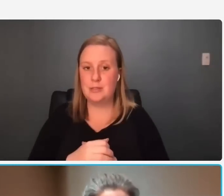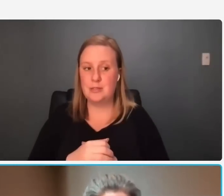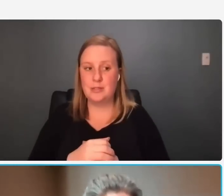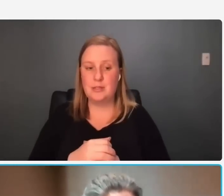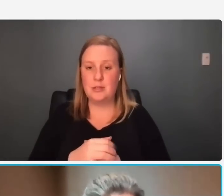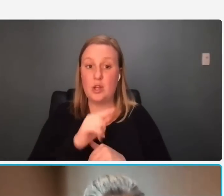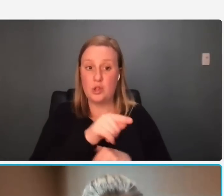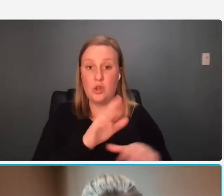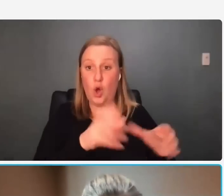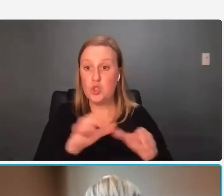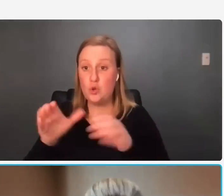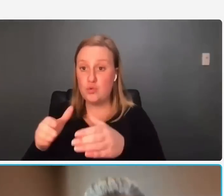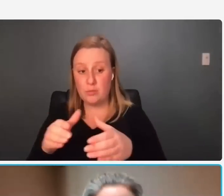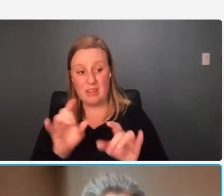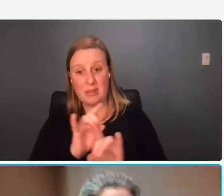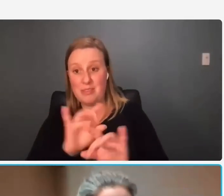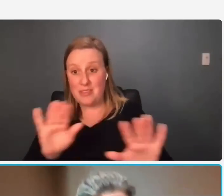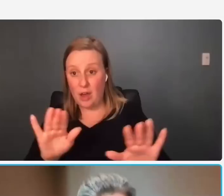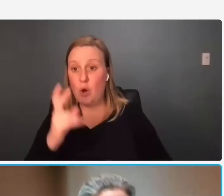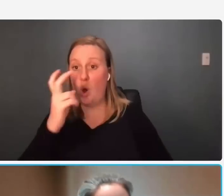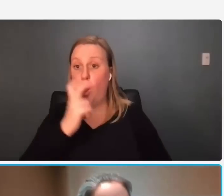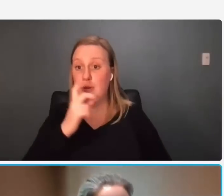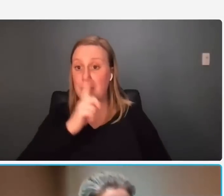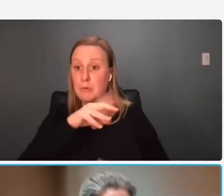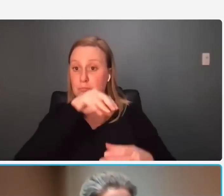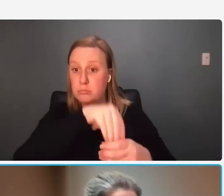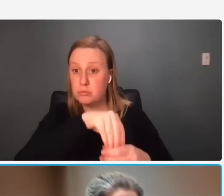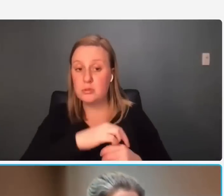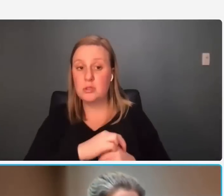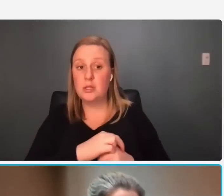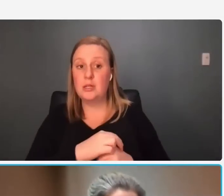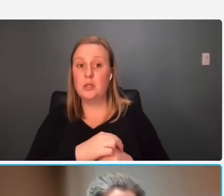assessors, allied healthcare workers and providers of aged care.